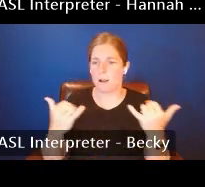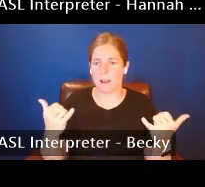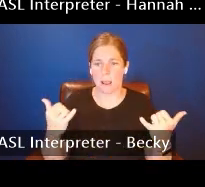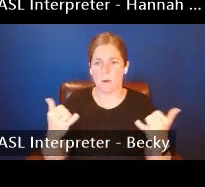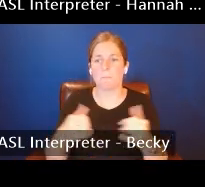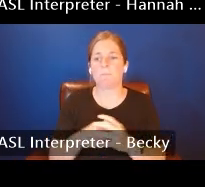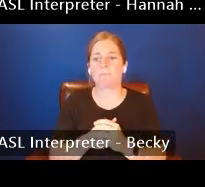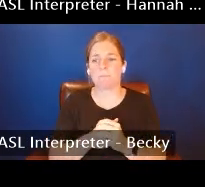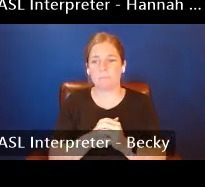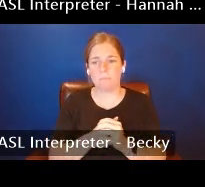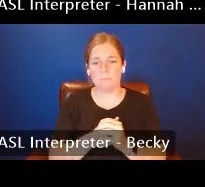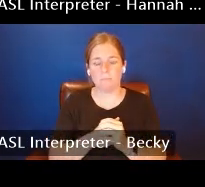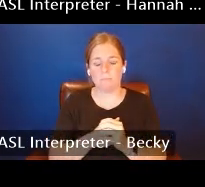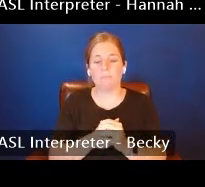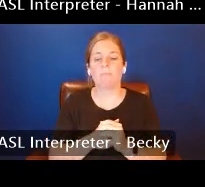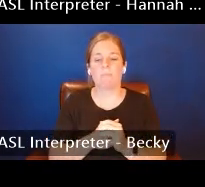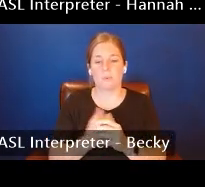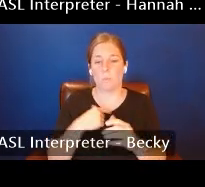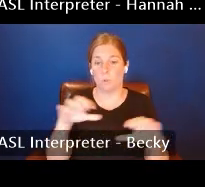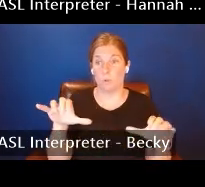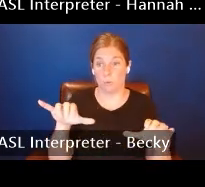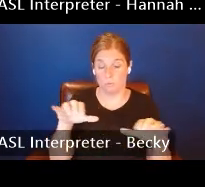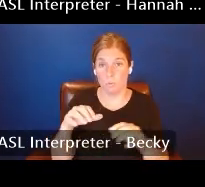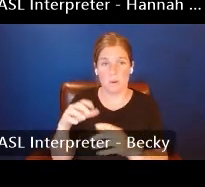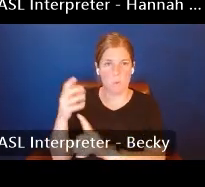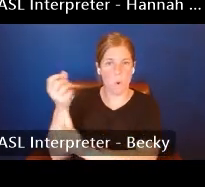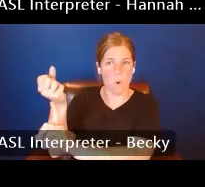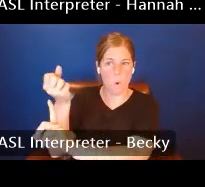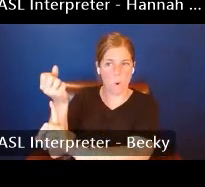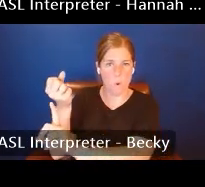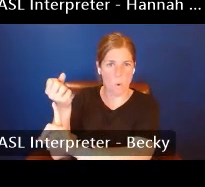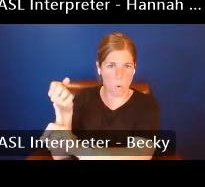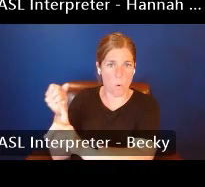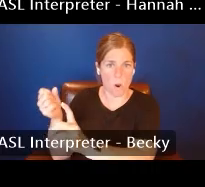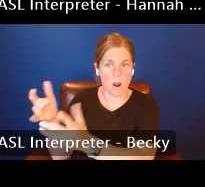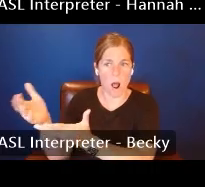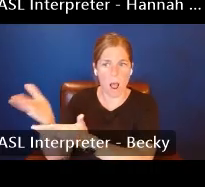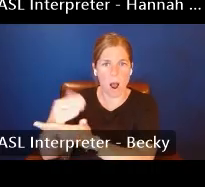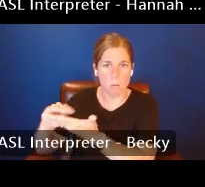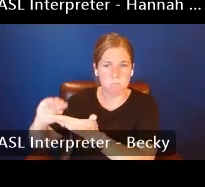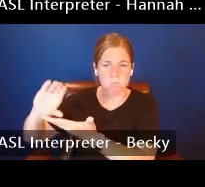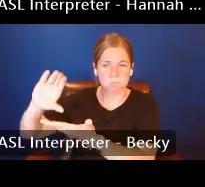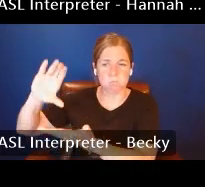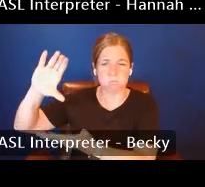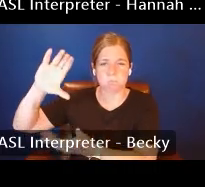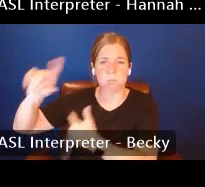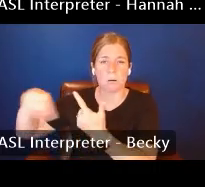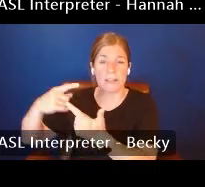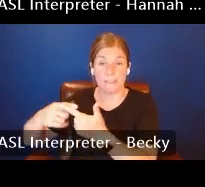And then at the end, we will review your questions and ask questions as they are appropriate.